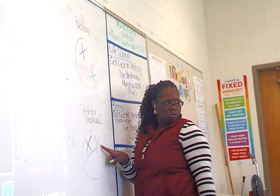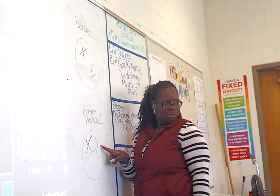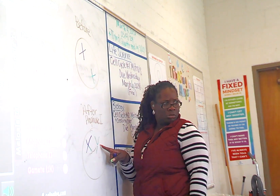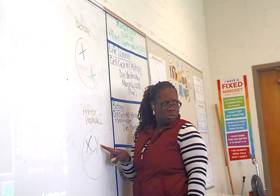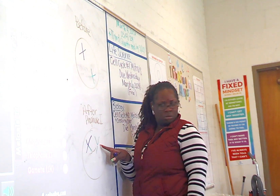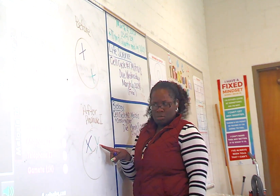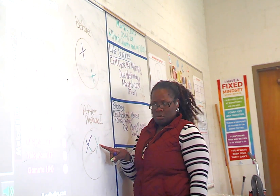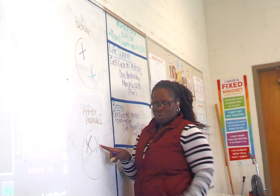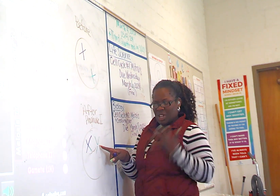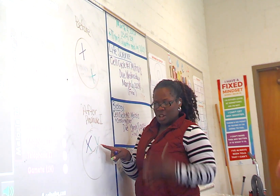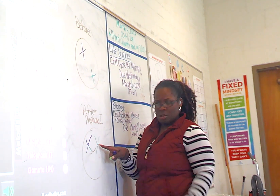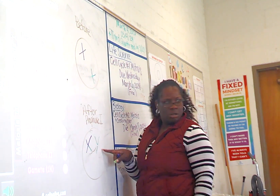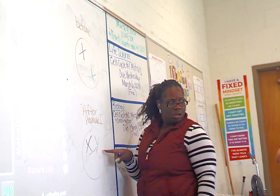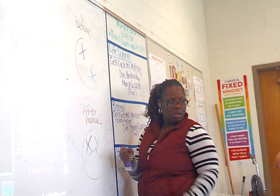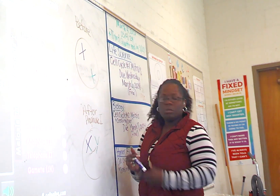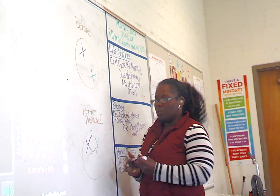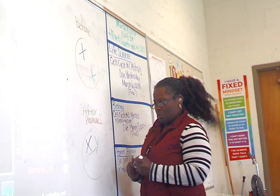And what's this called?